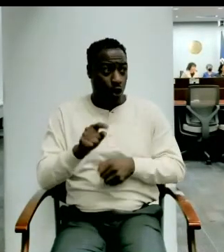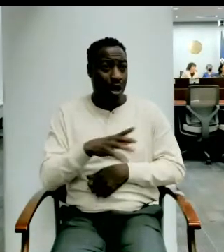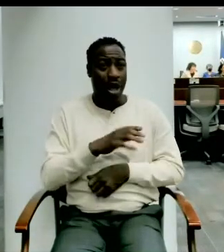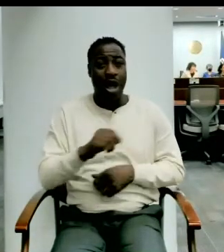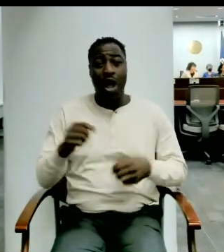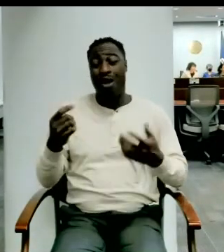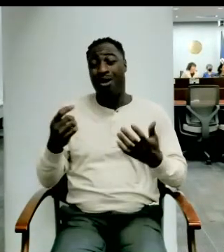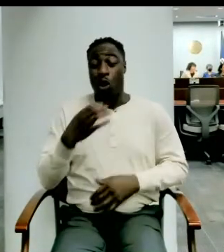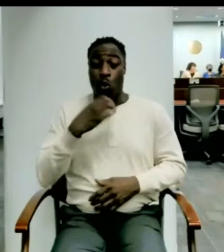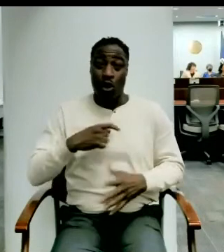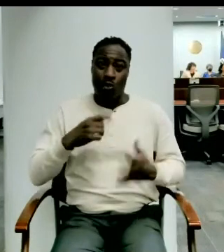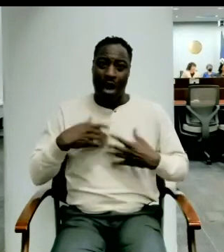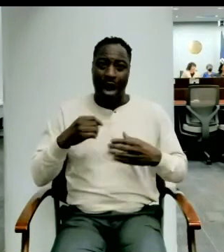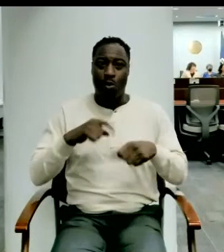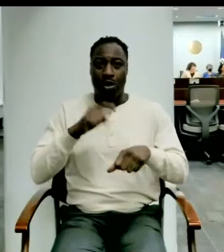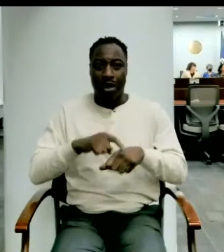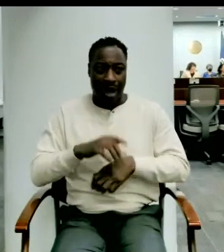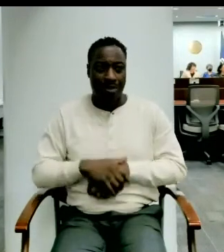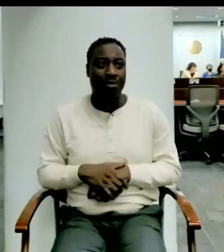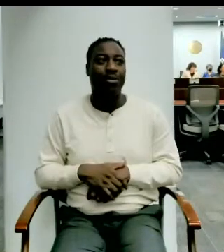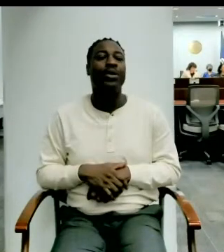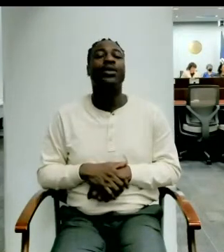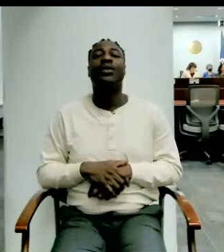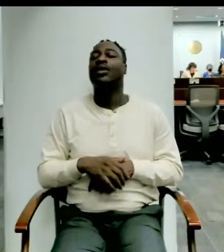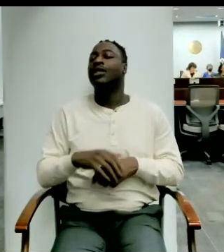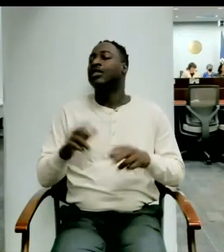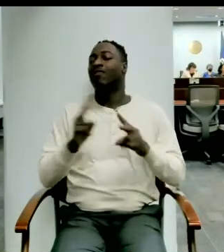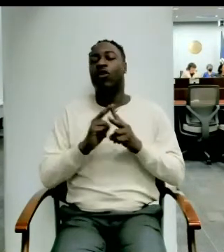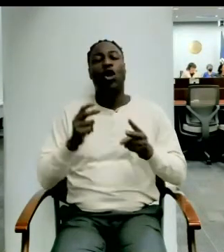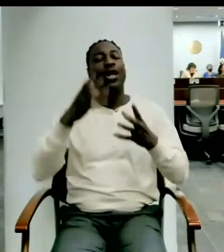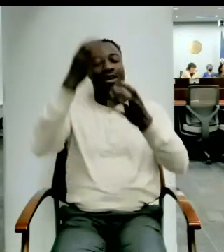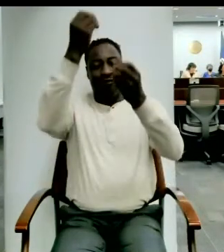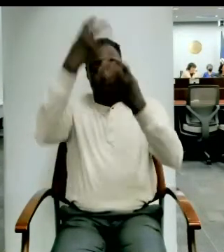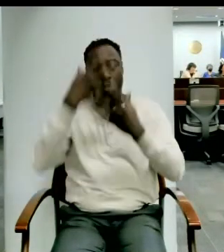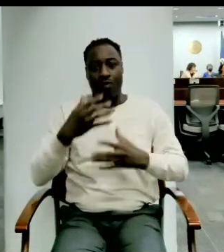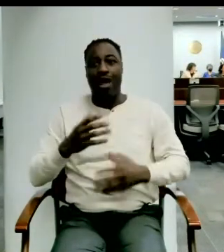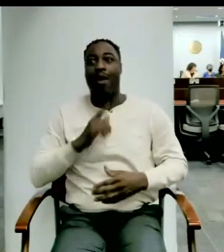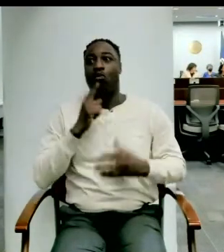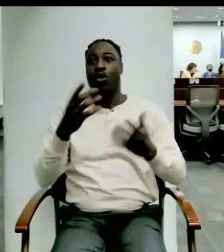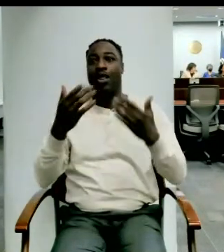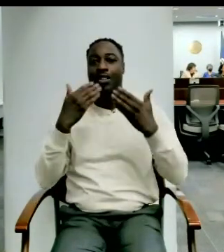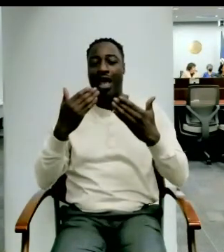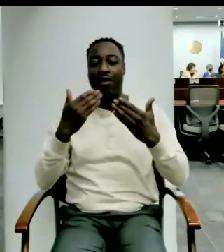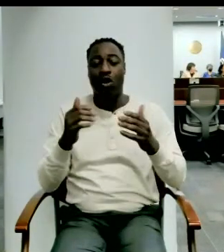I wish we had longer, it has been informative in the time we had and I am so grateful. So with that